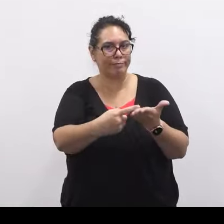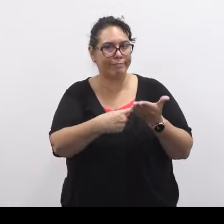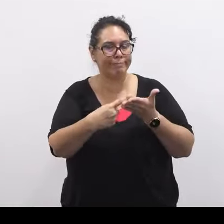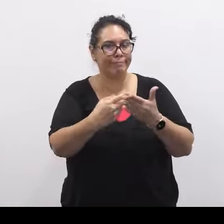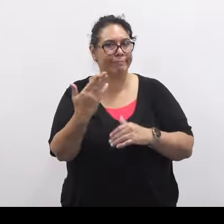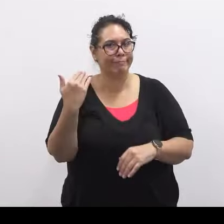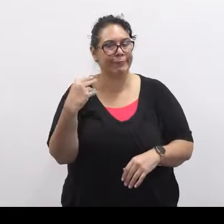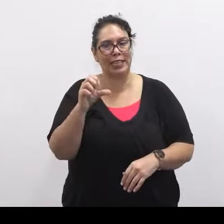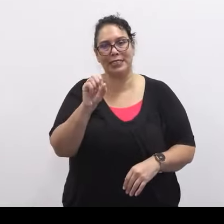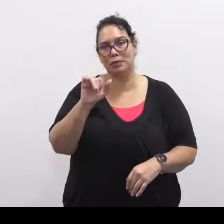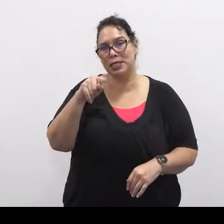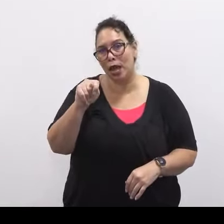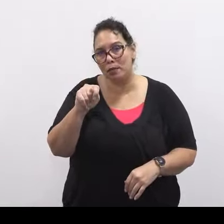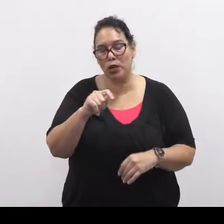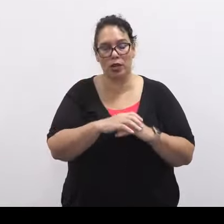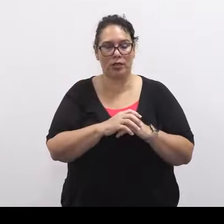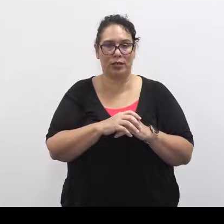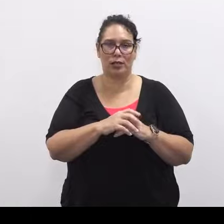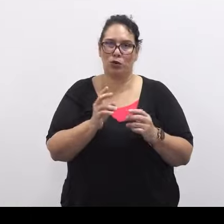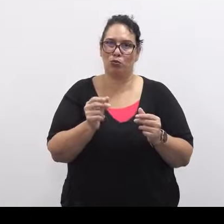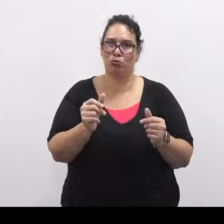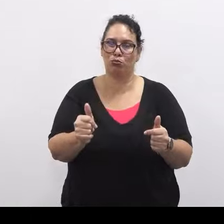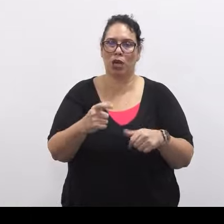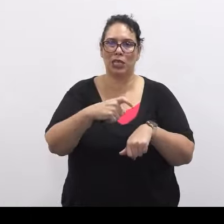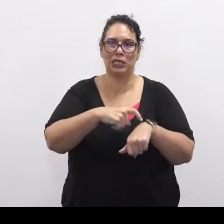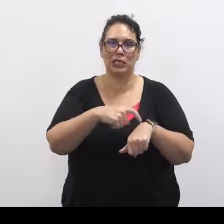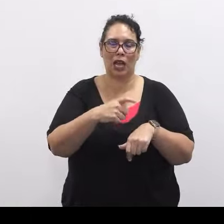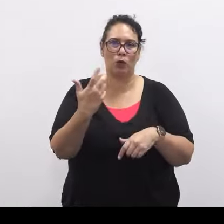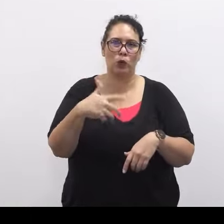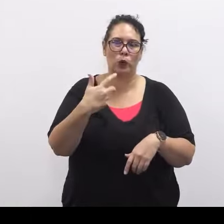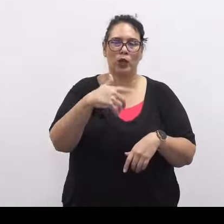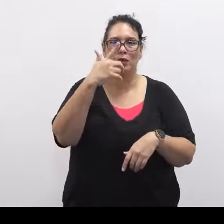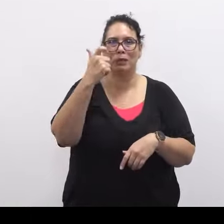saying we'll be in an expedited timeframe because of the lateness of the Census Data.